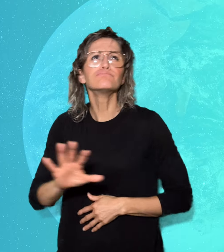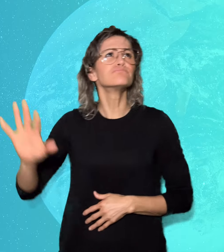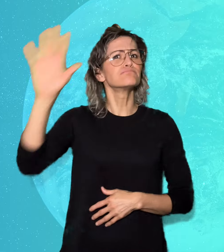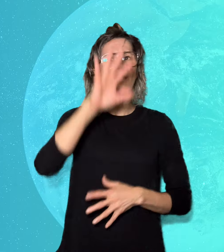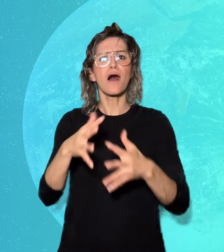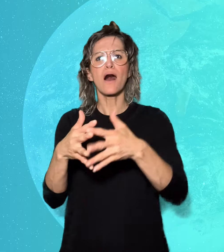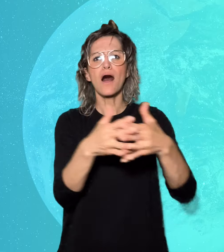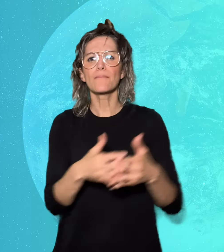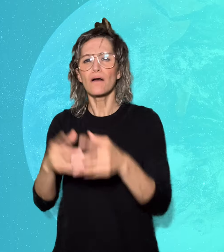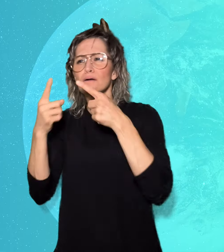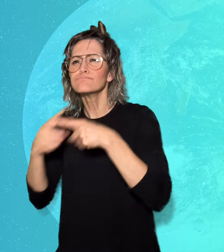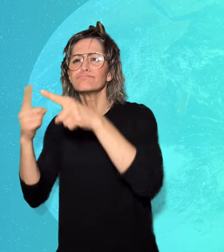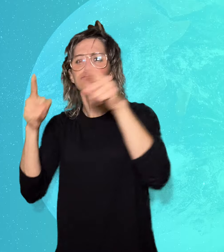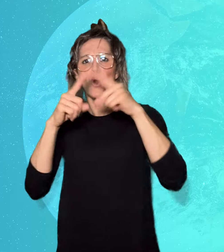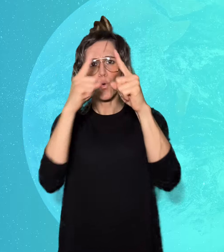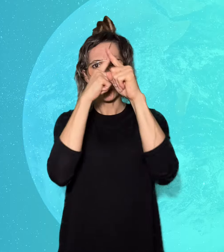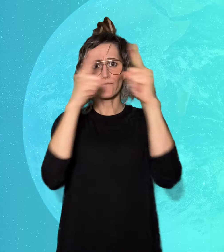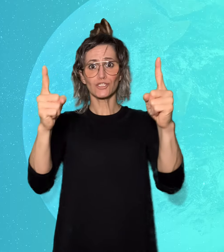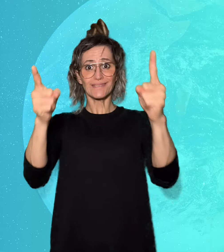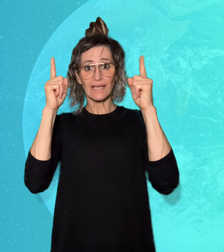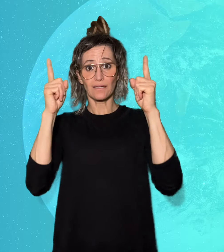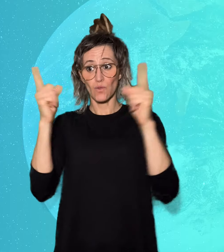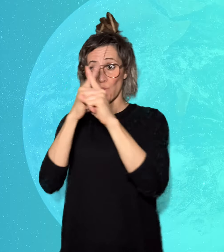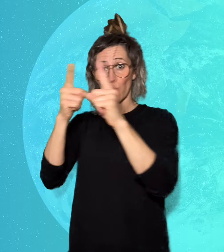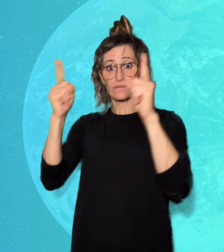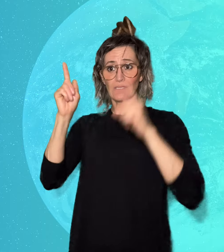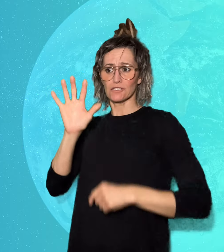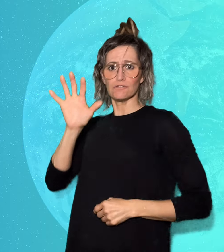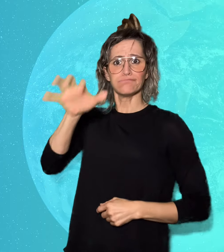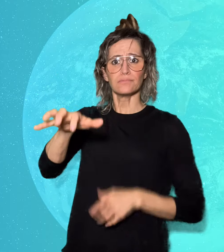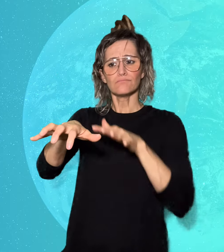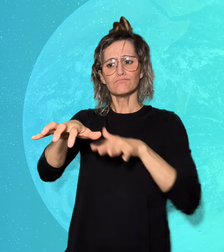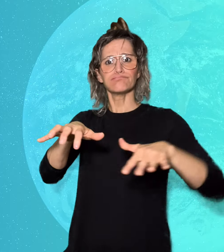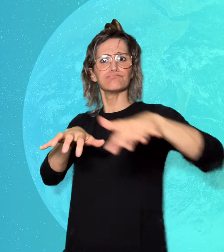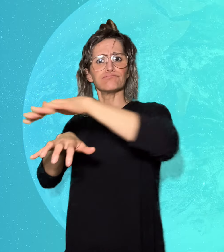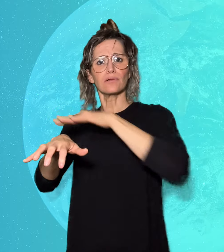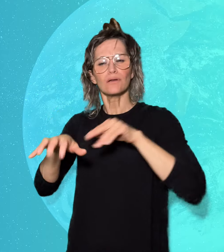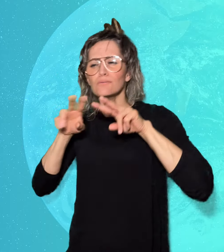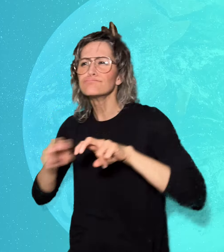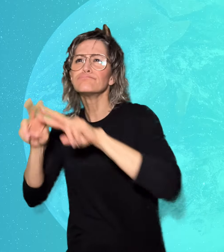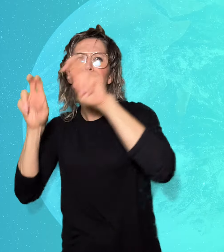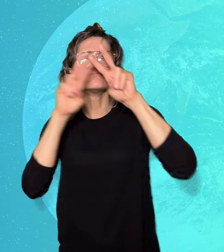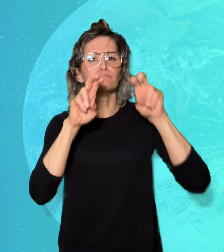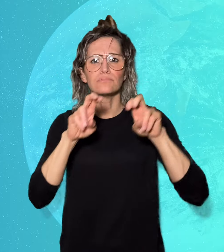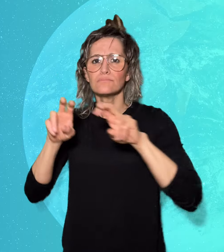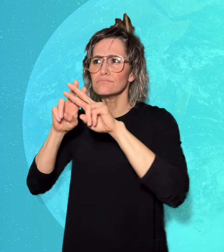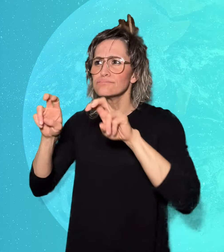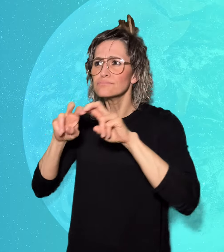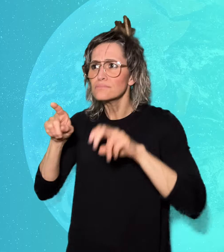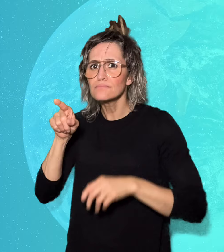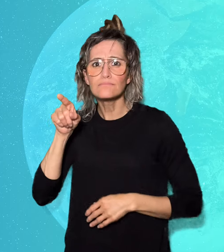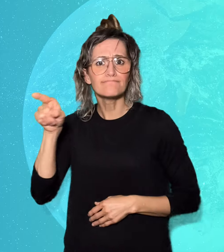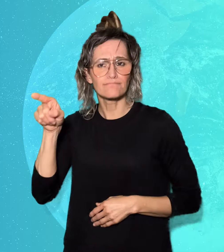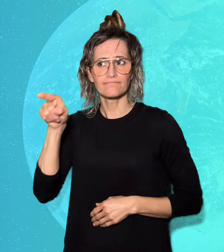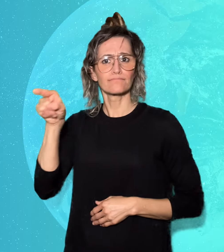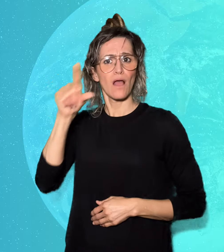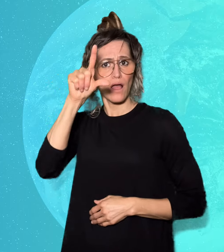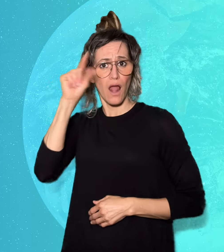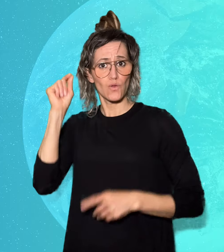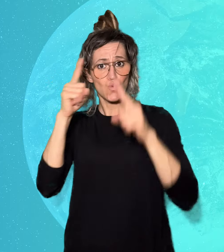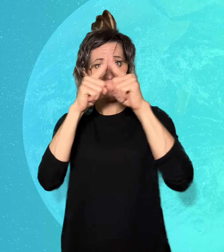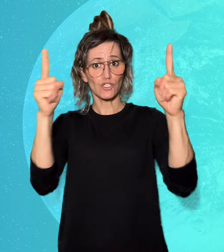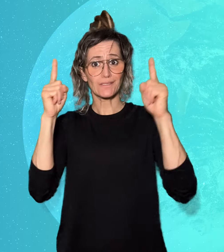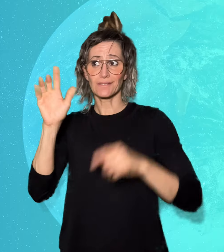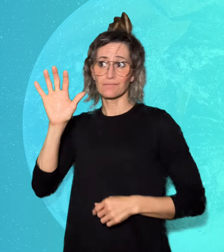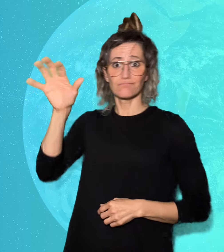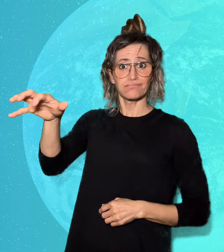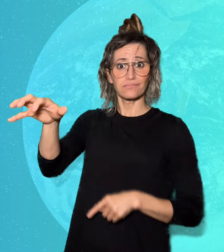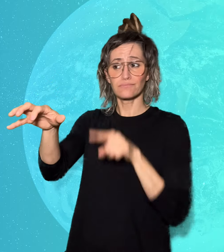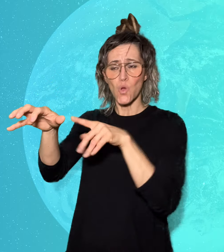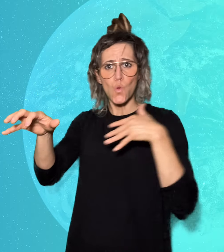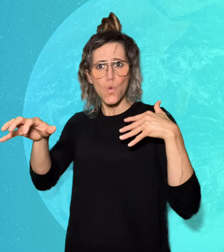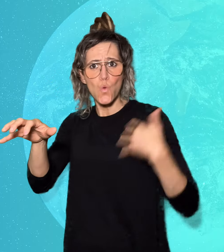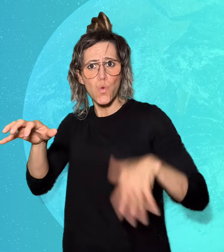has named Gallaudet University as the most dangerous campus in America.